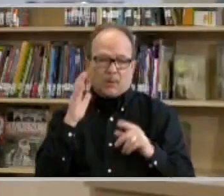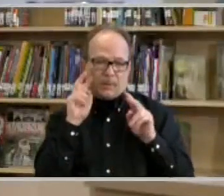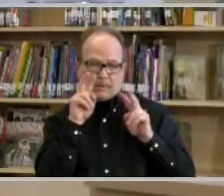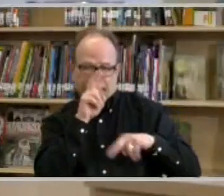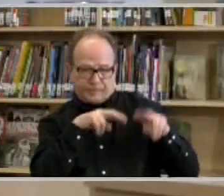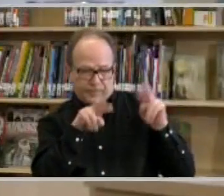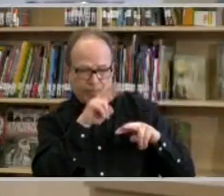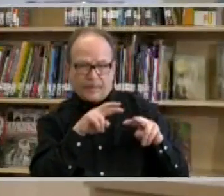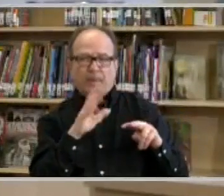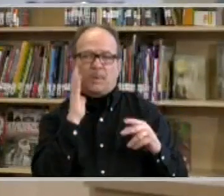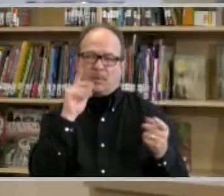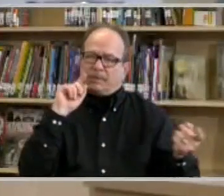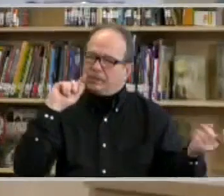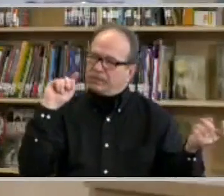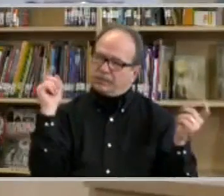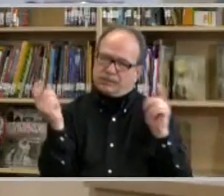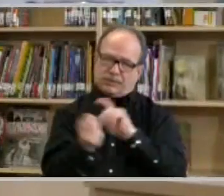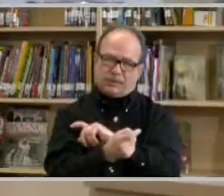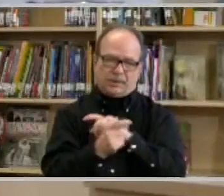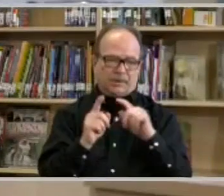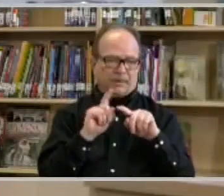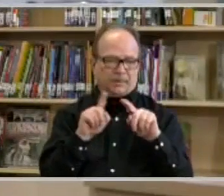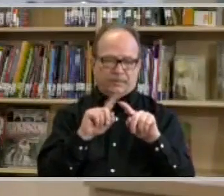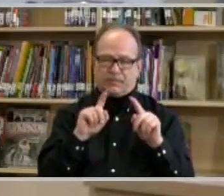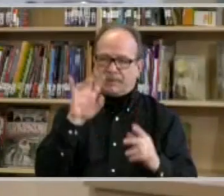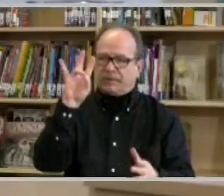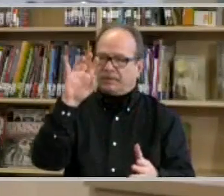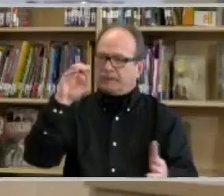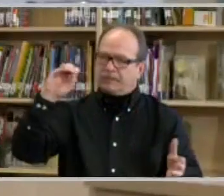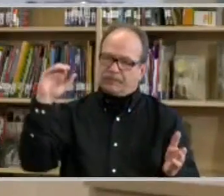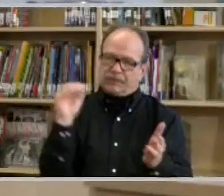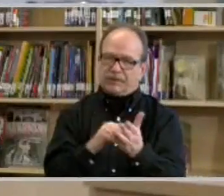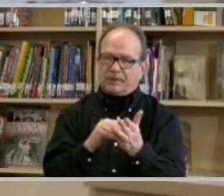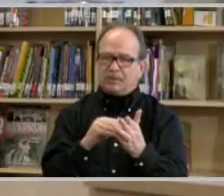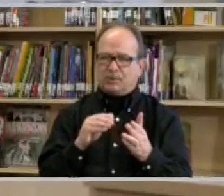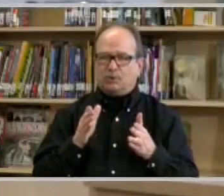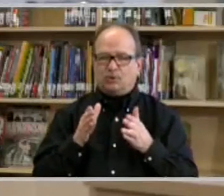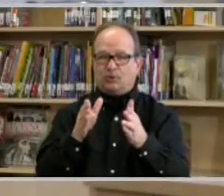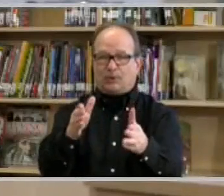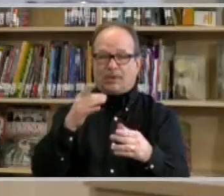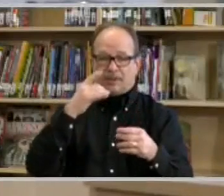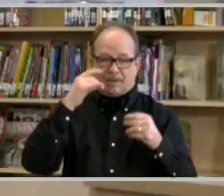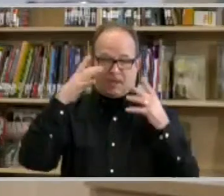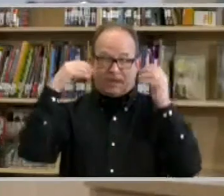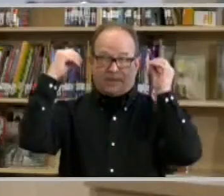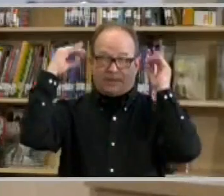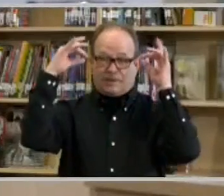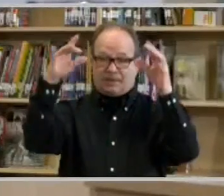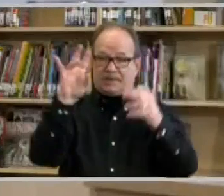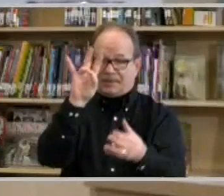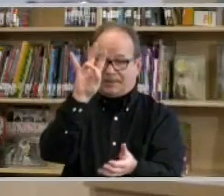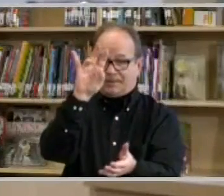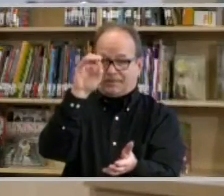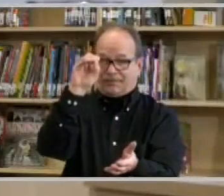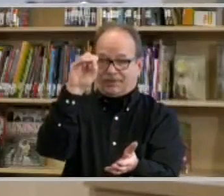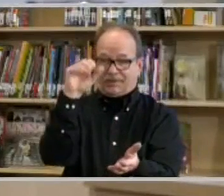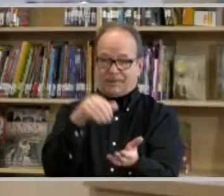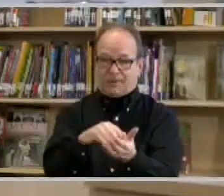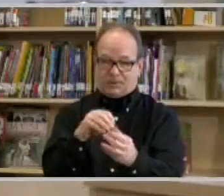HOW WE PLAN TO CHANGE ALL 70,000 STREET LIGHTS IN WASHINGTON,